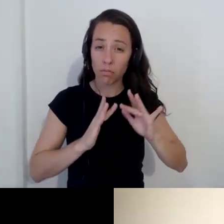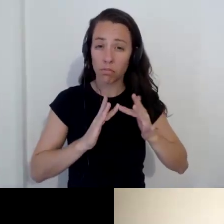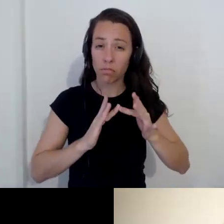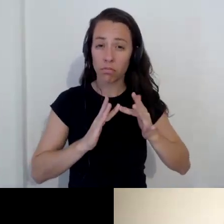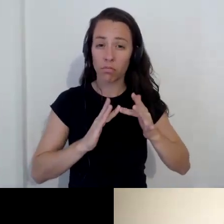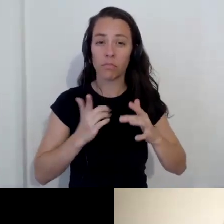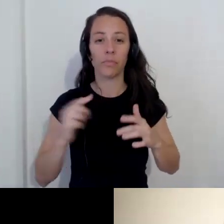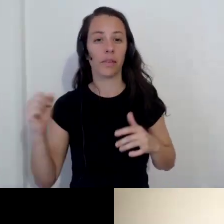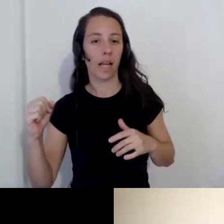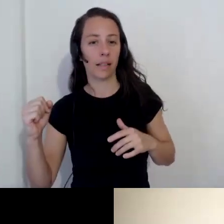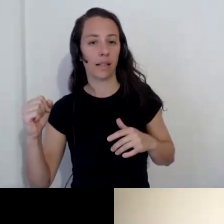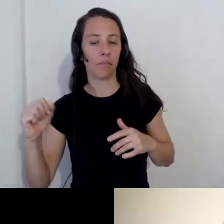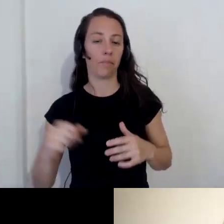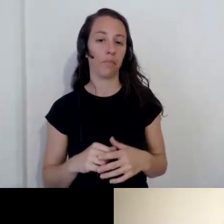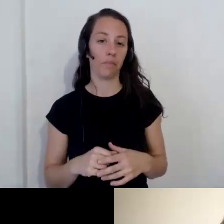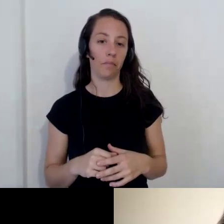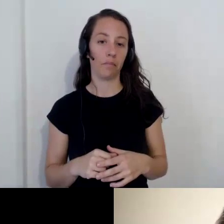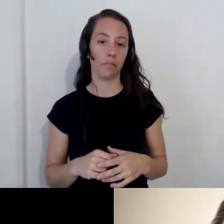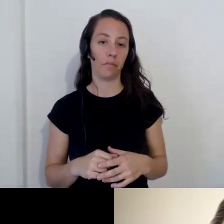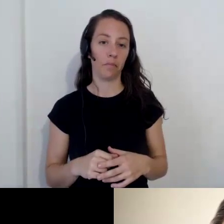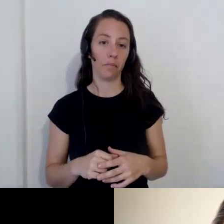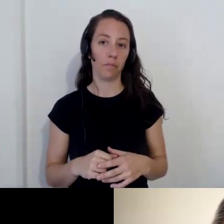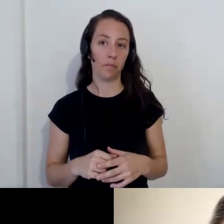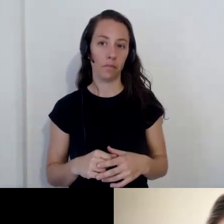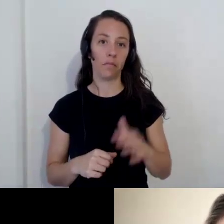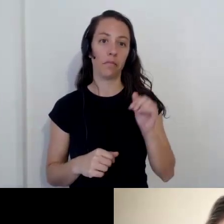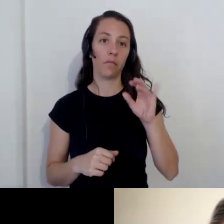Yes. So all the training education is provided on demand and all